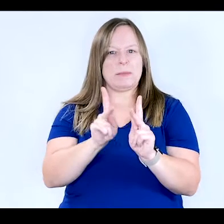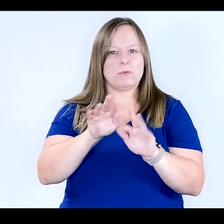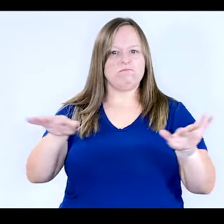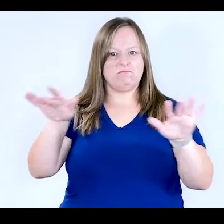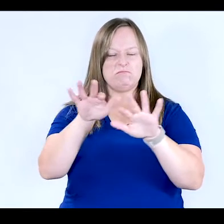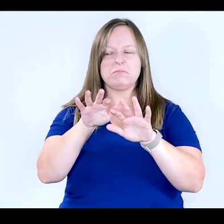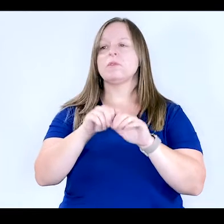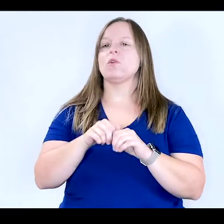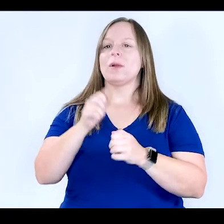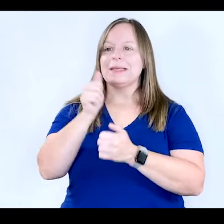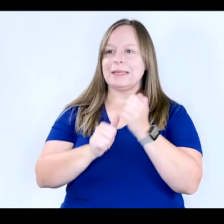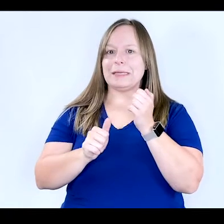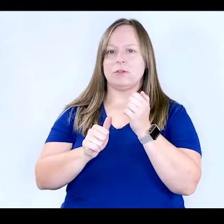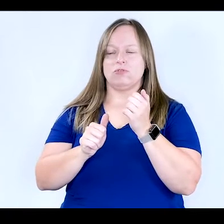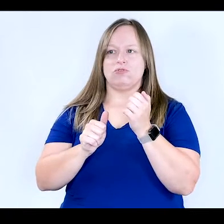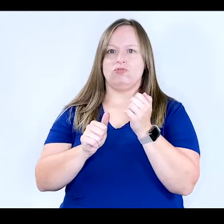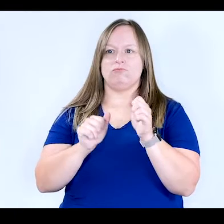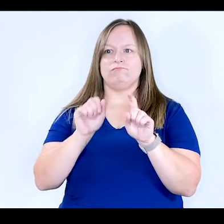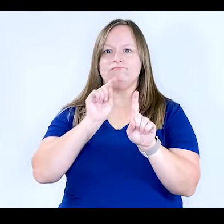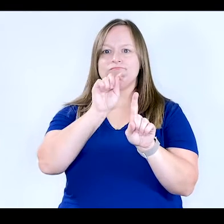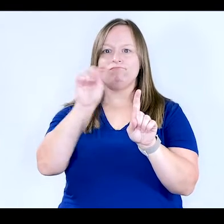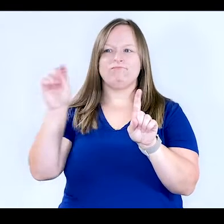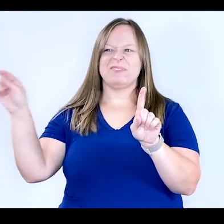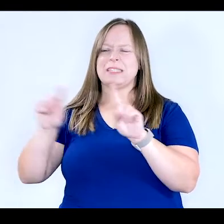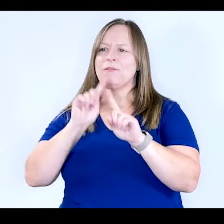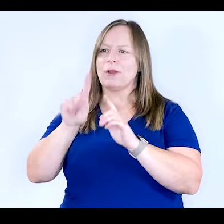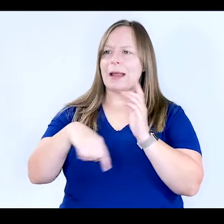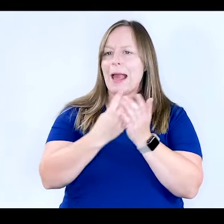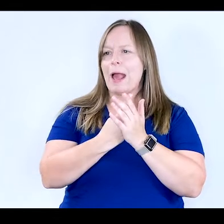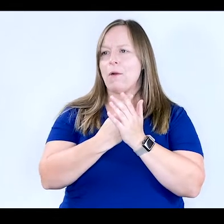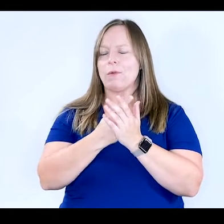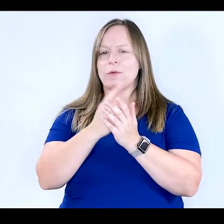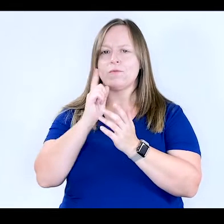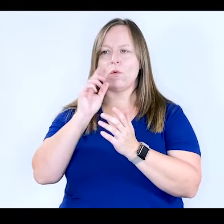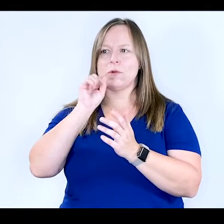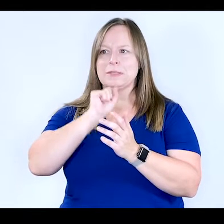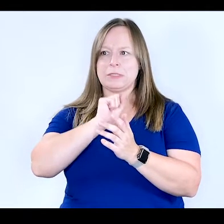there. And each market seems to have different hours set only for seniors and